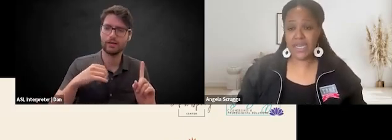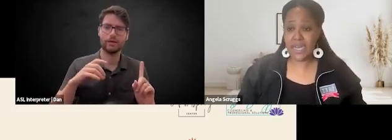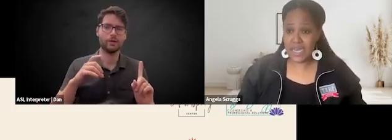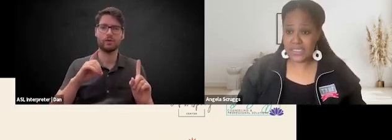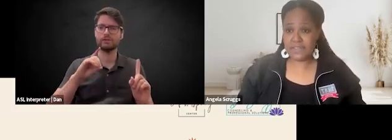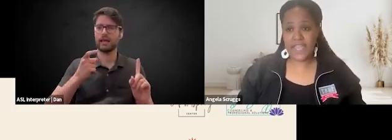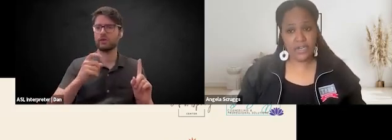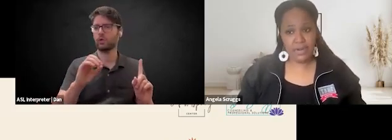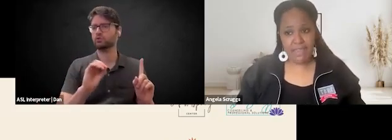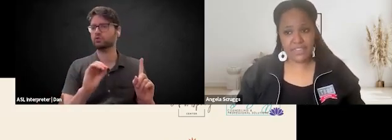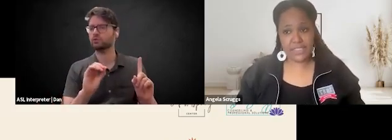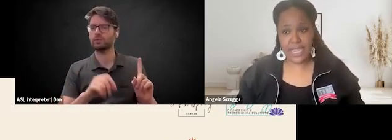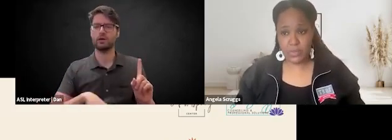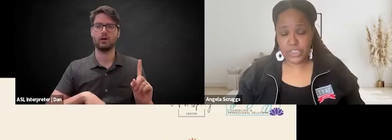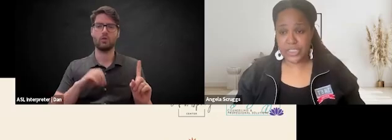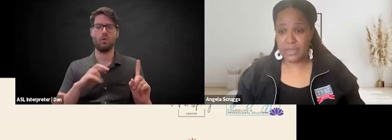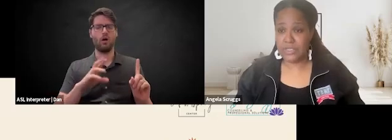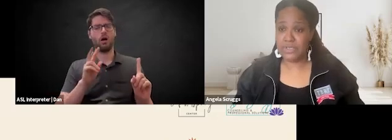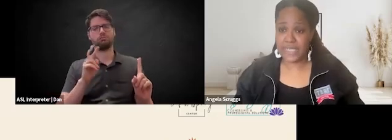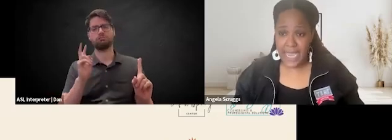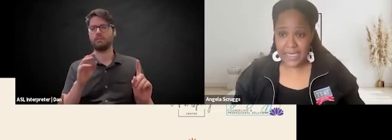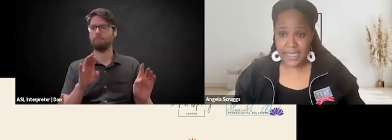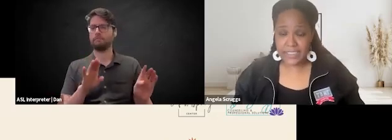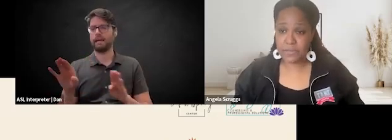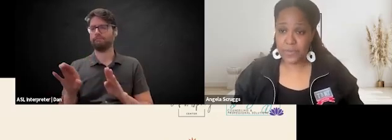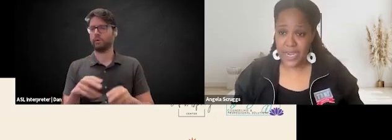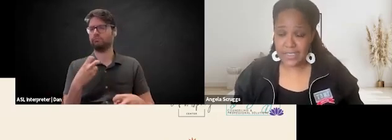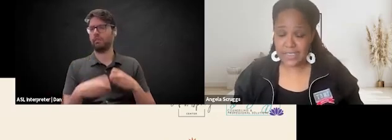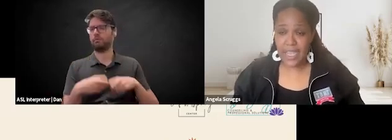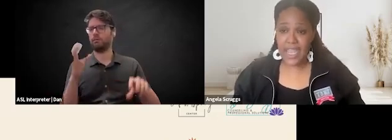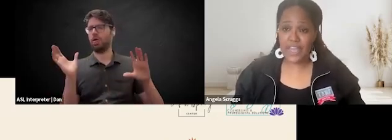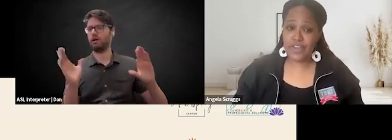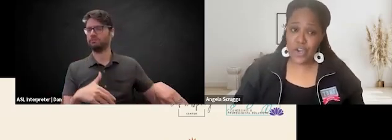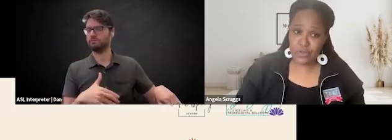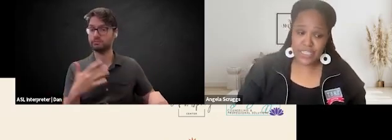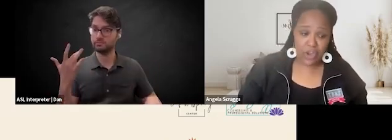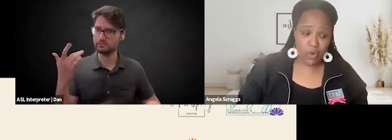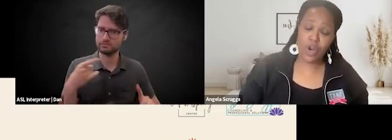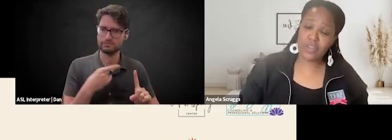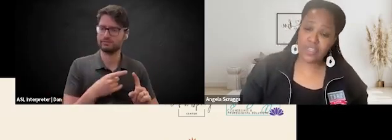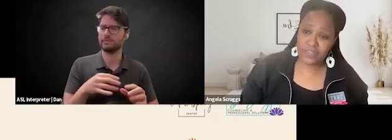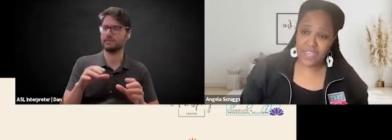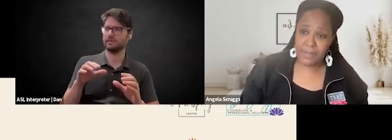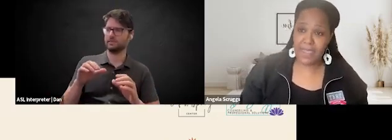because they don't have the language to communicate and express, and those that are working with them,